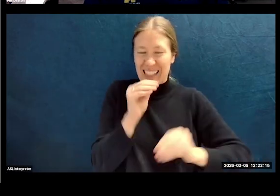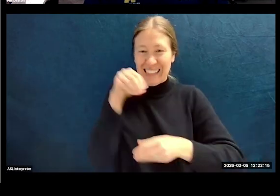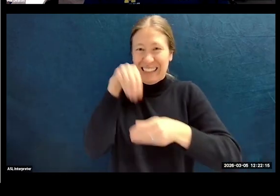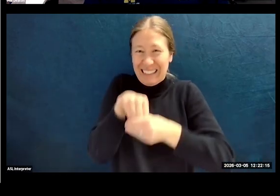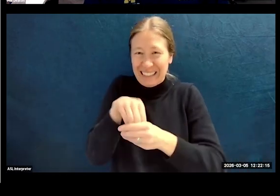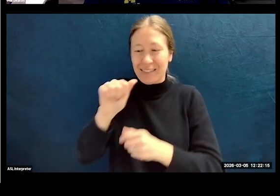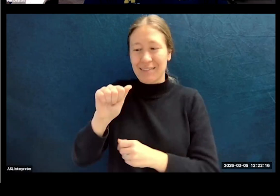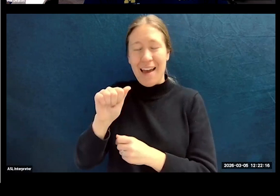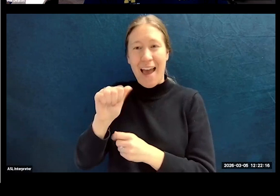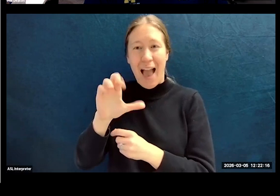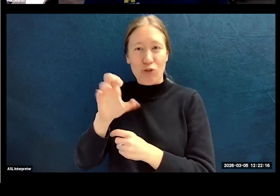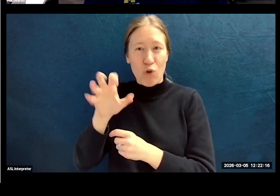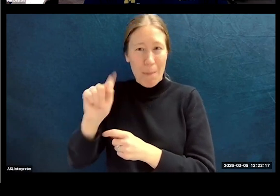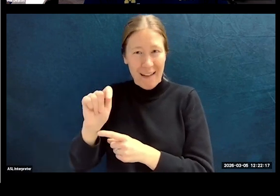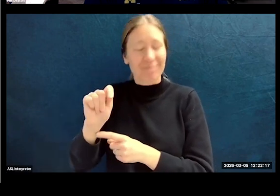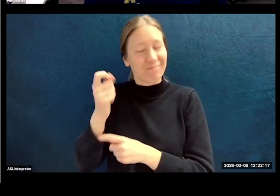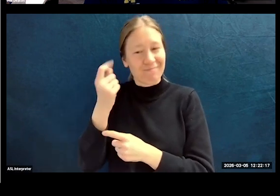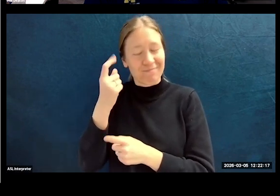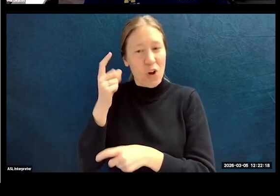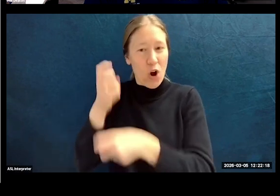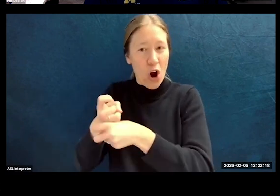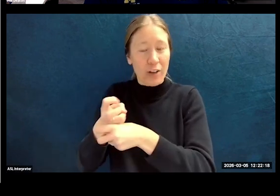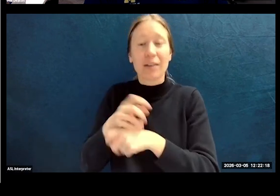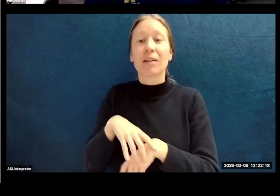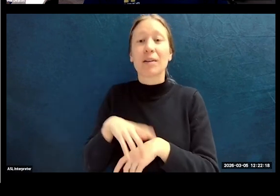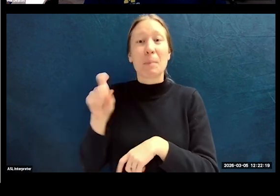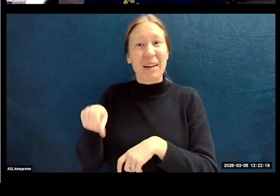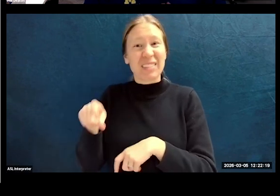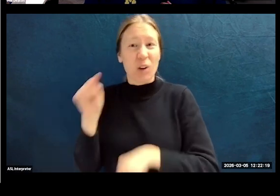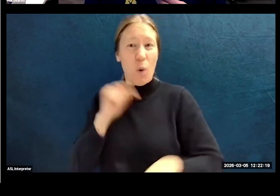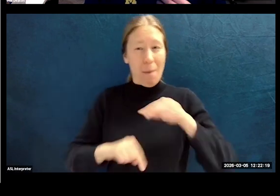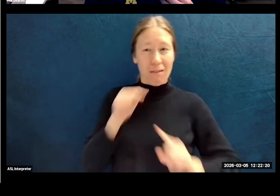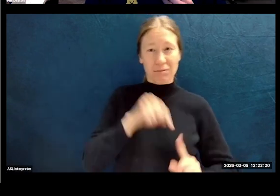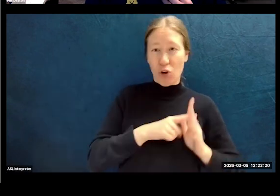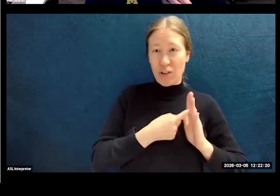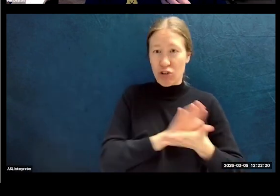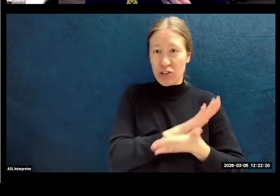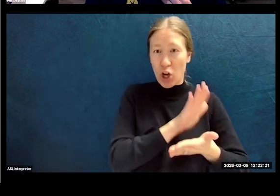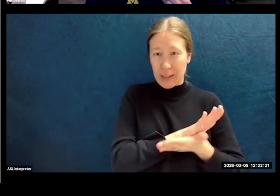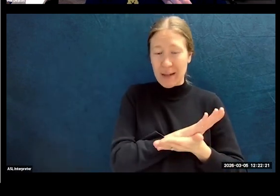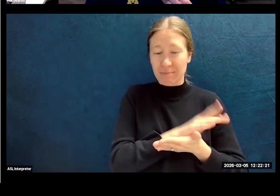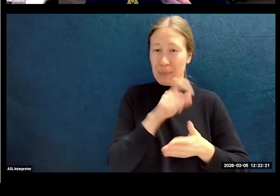And if it's not corrected in the original source document, then it may result in an inaccessible document.